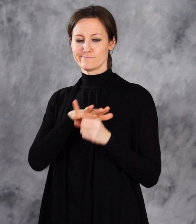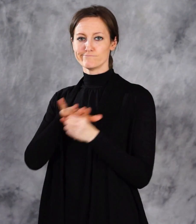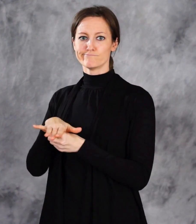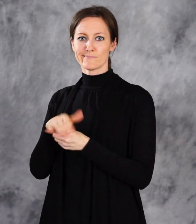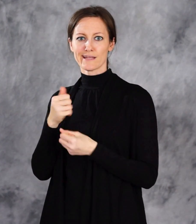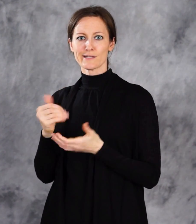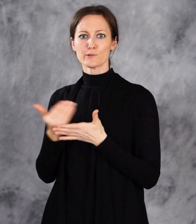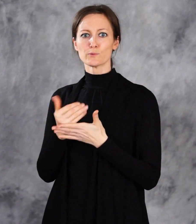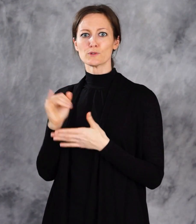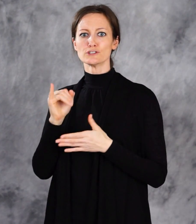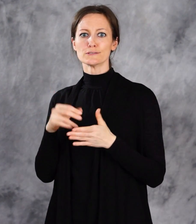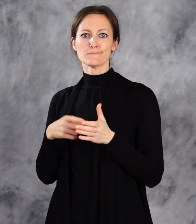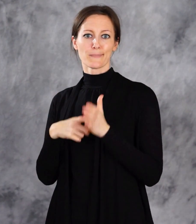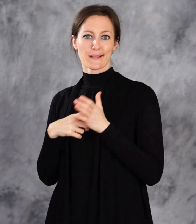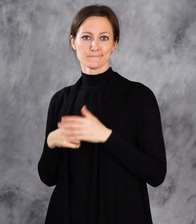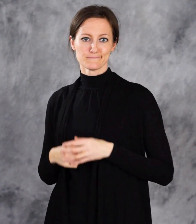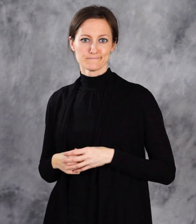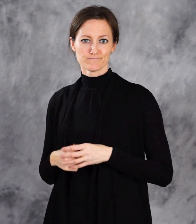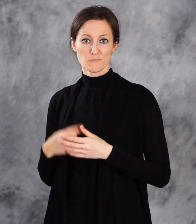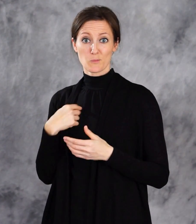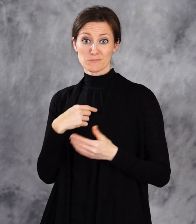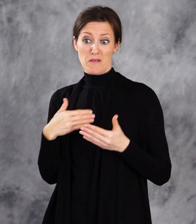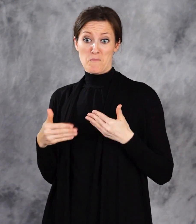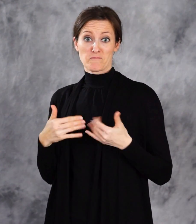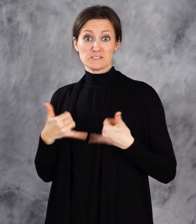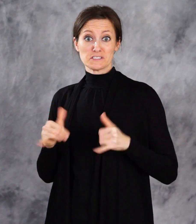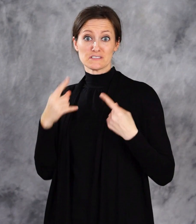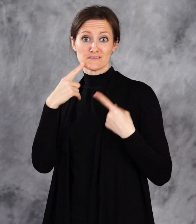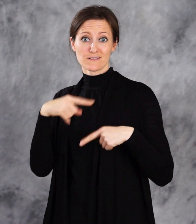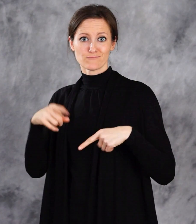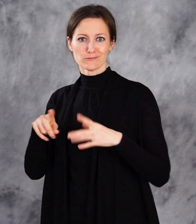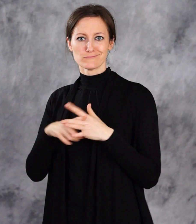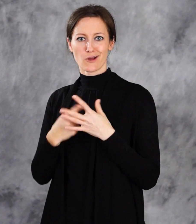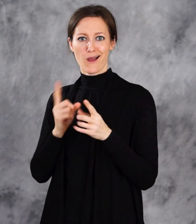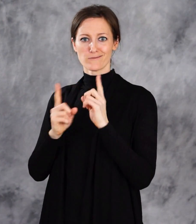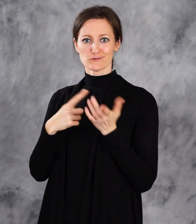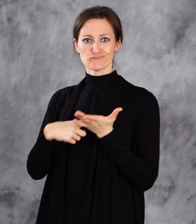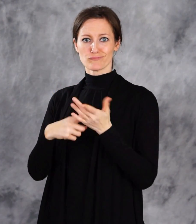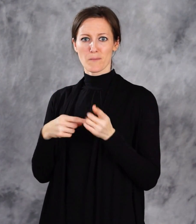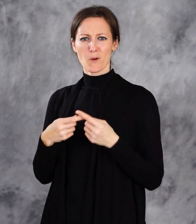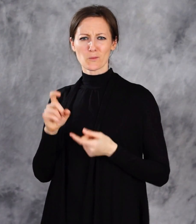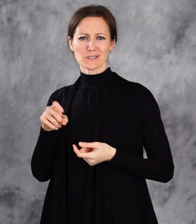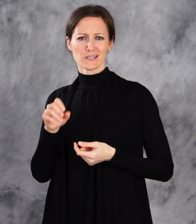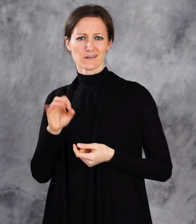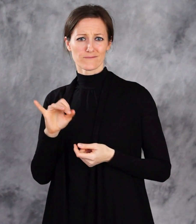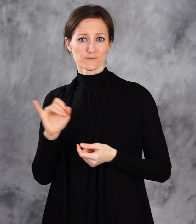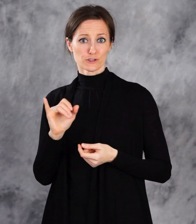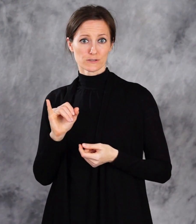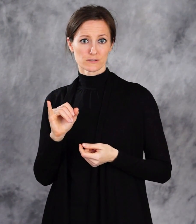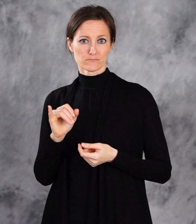always oppose new insurance mandates. We were successful at starting a conversation about the need for insurance